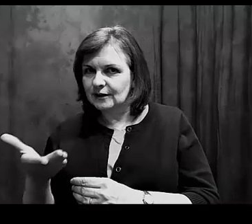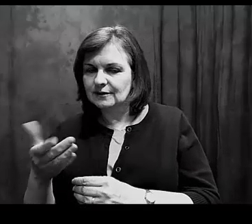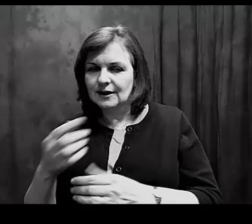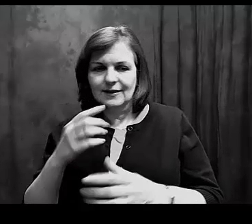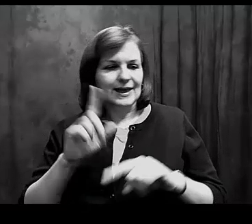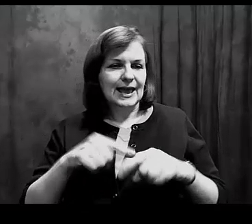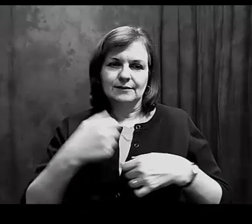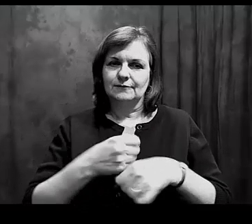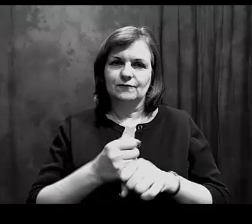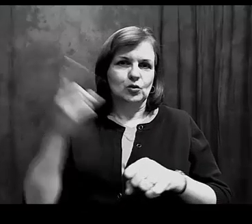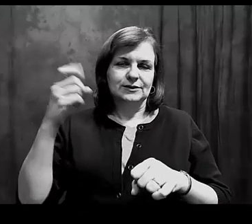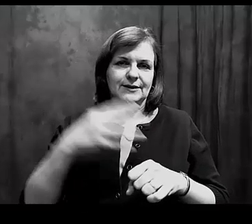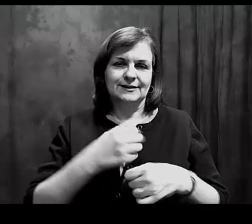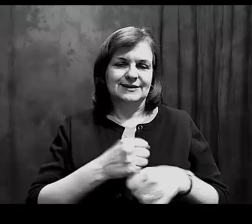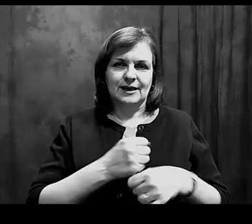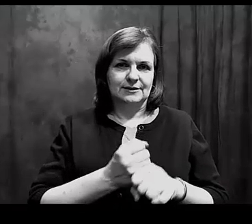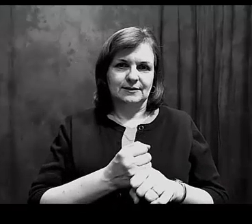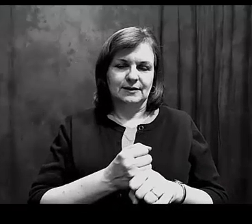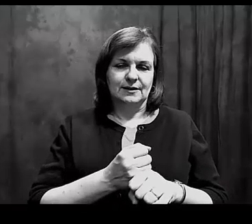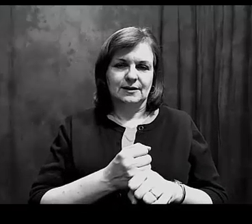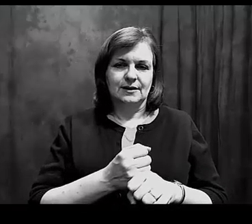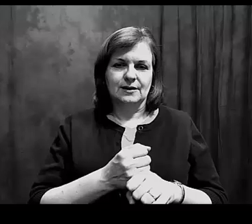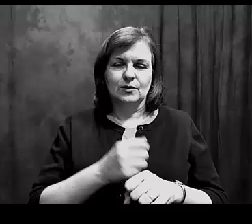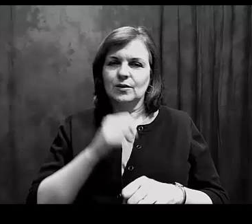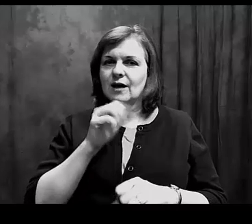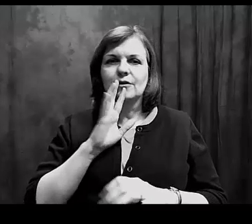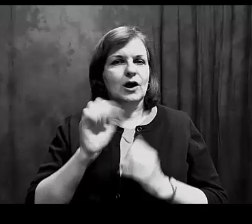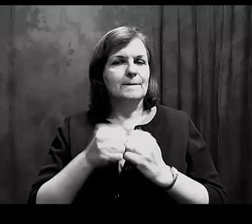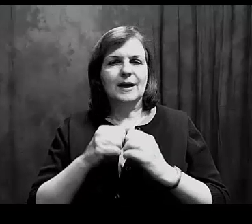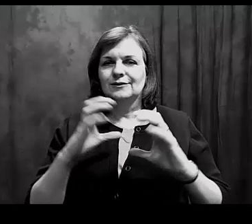have to eat their food they cannot photosynthesize